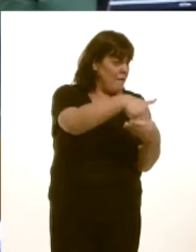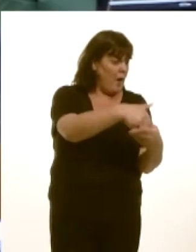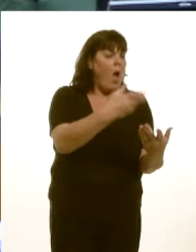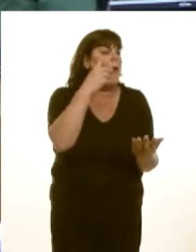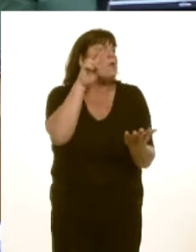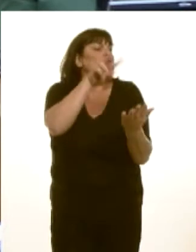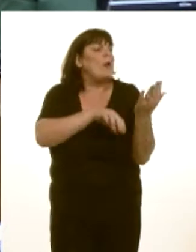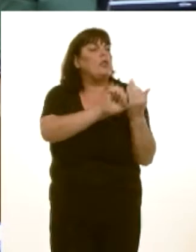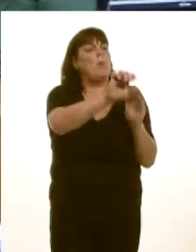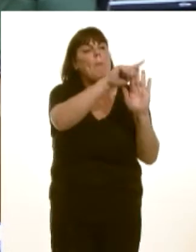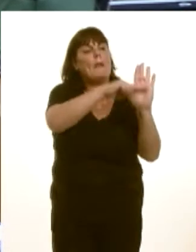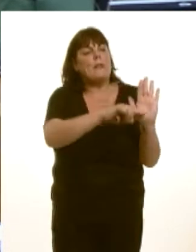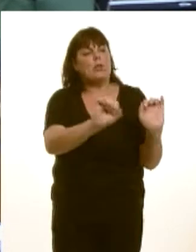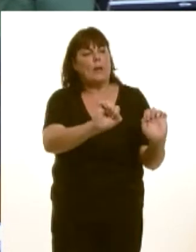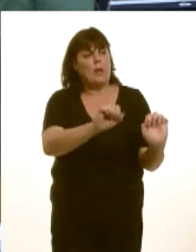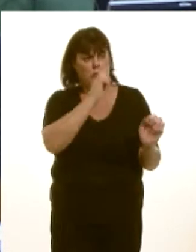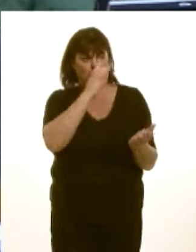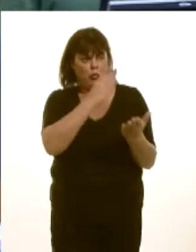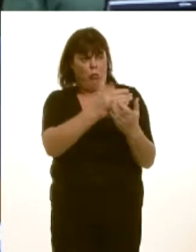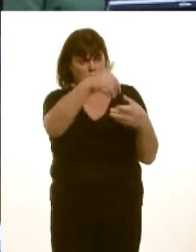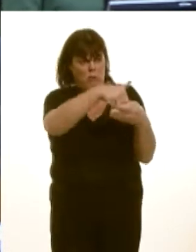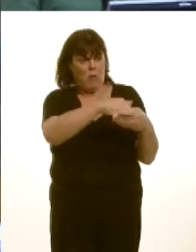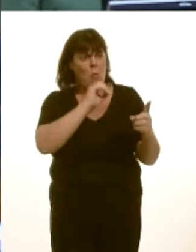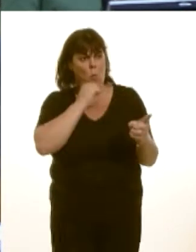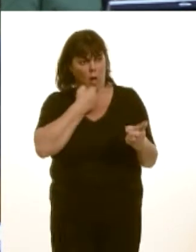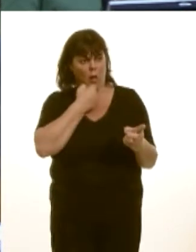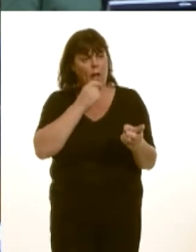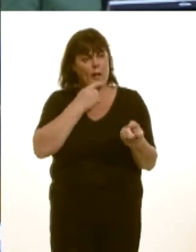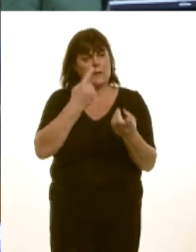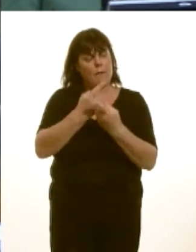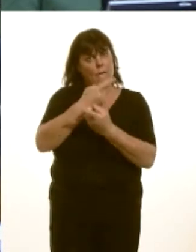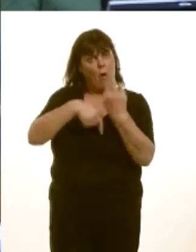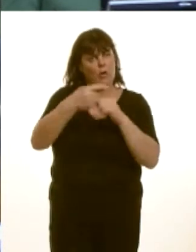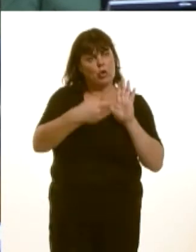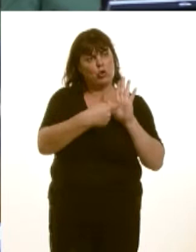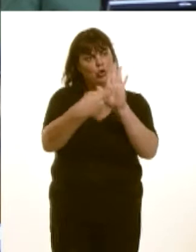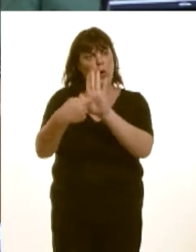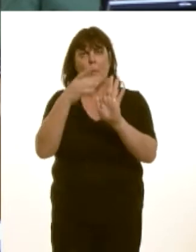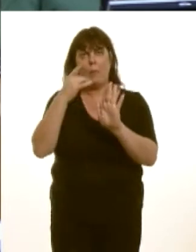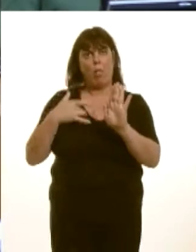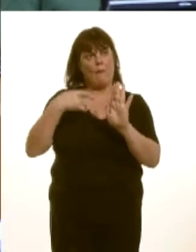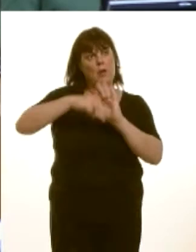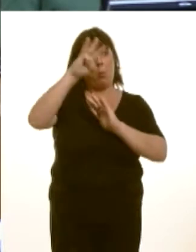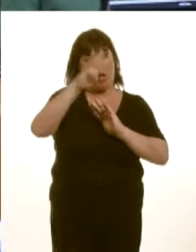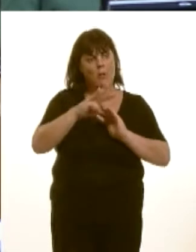There will, of course, be a need to put these matters to the people of Wales and for a way forward to be found after 2016.